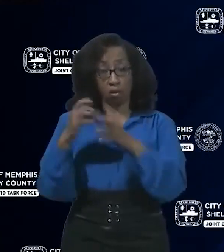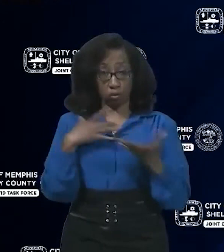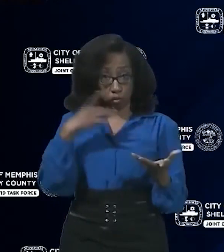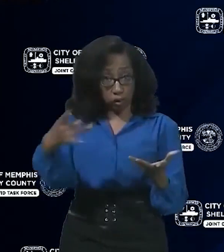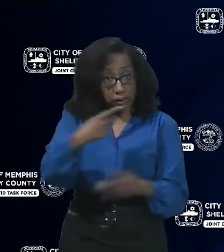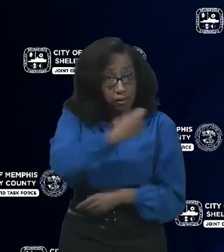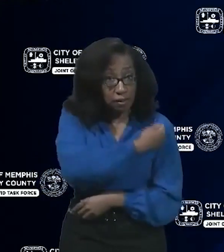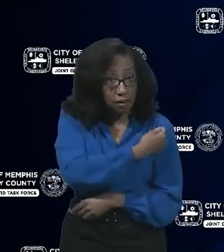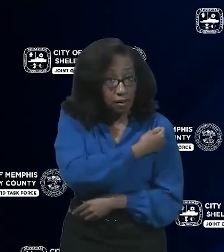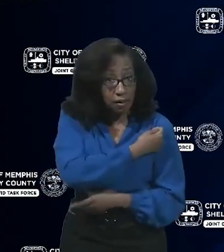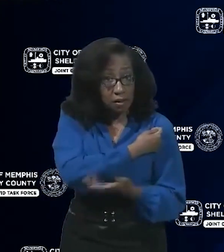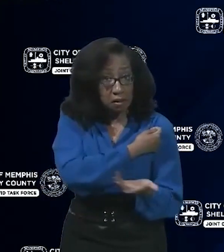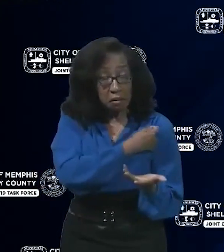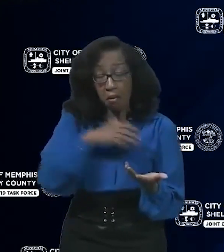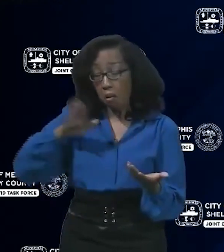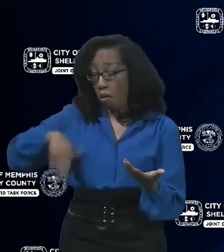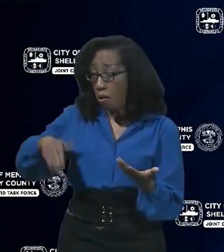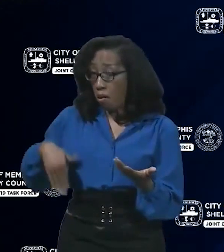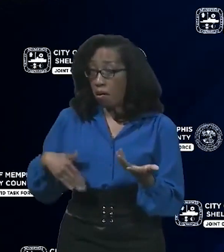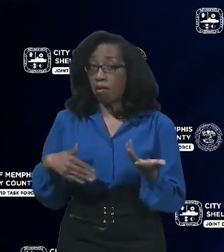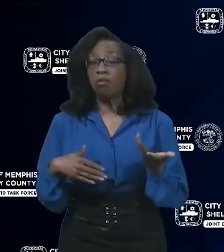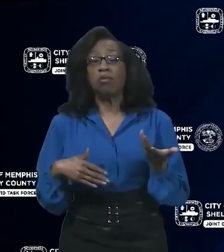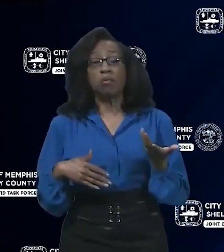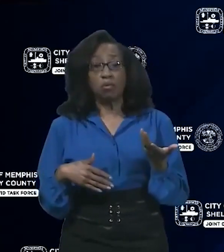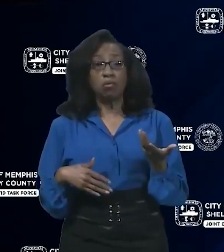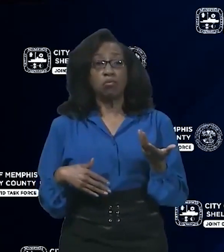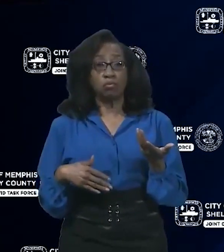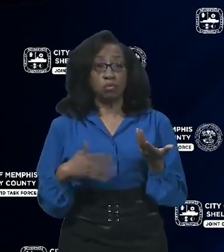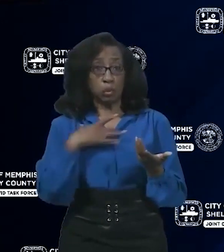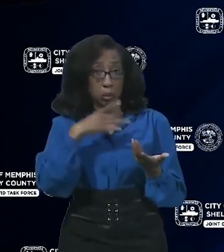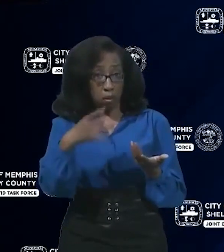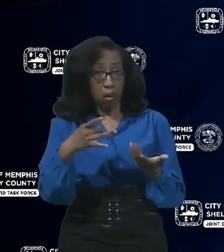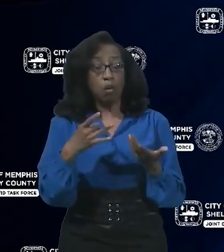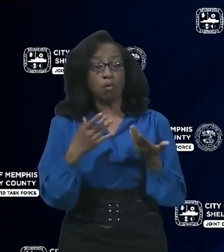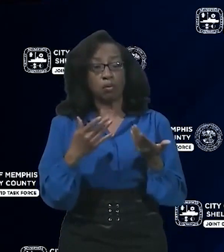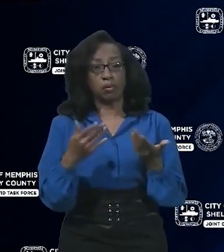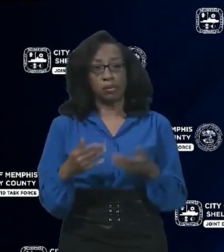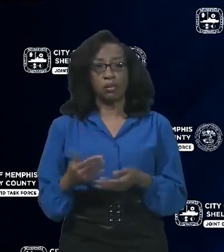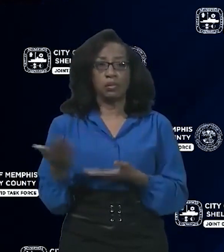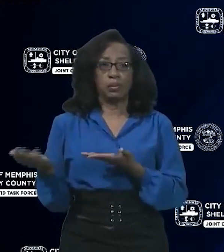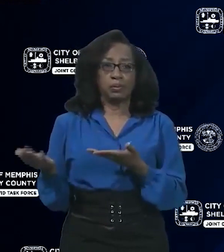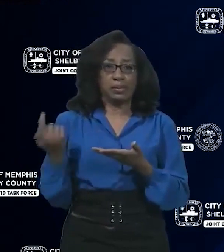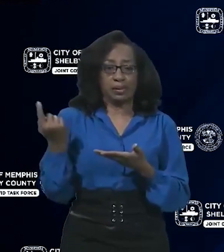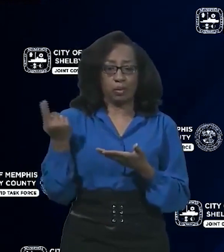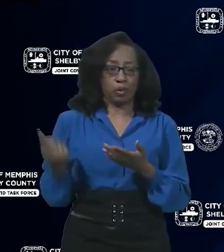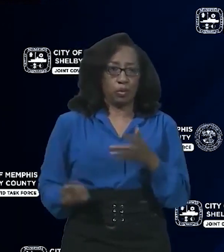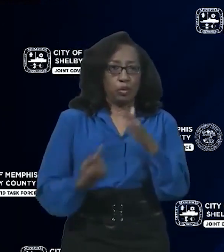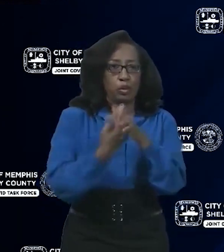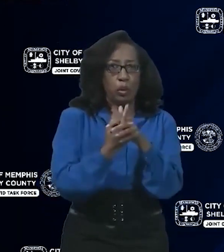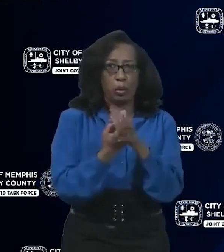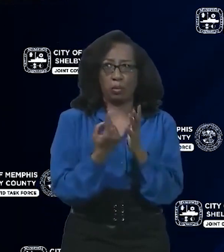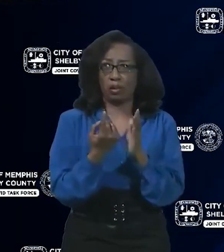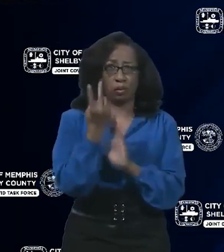PLANS TO OFFER A NEW CONCIERGE SERVICE ESSENTIALLY BRINGING THE VACCINES TO A LOCATION NEAR YOU. AND IF INDIVIDUALS HAVE NOT BEEN VACCINATED SAY I WOULD